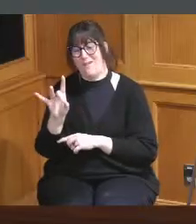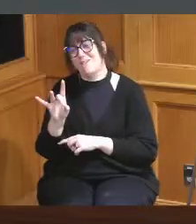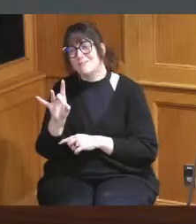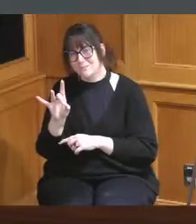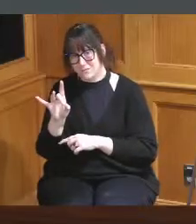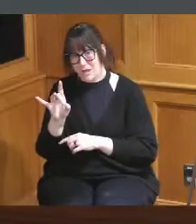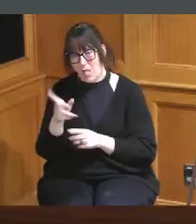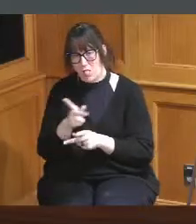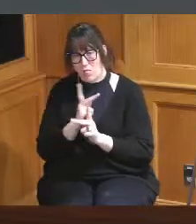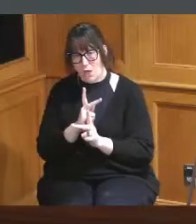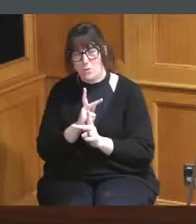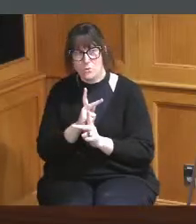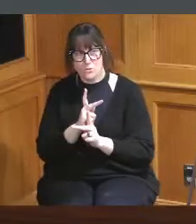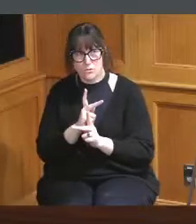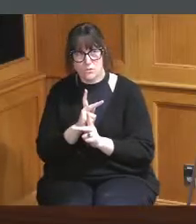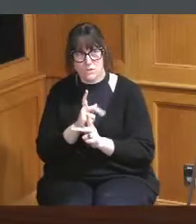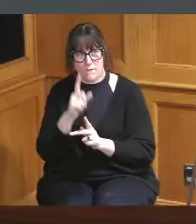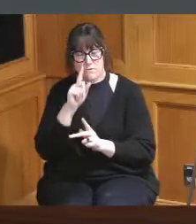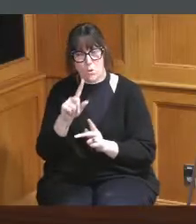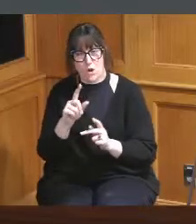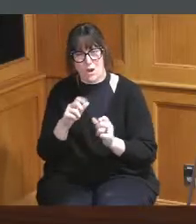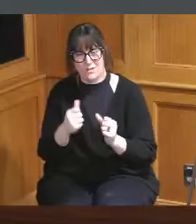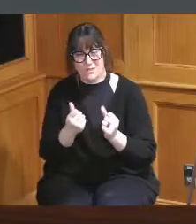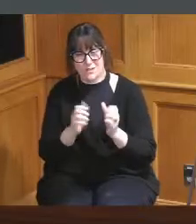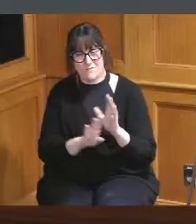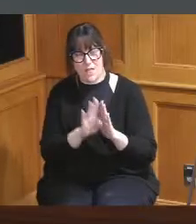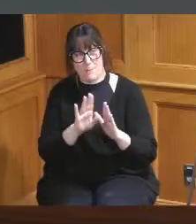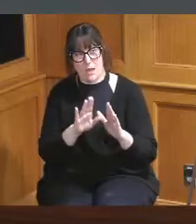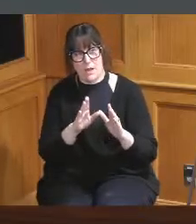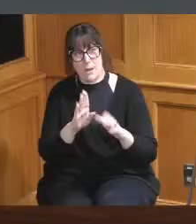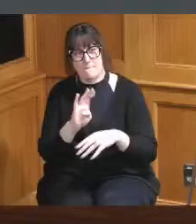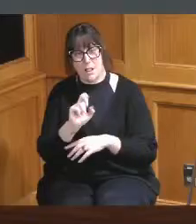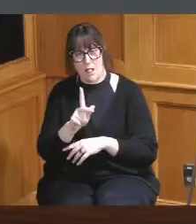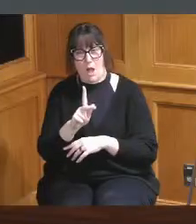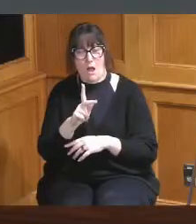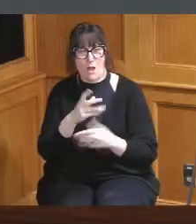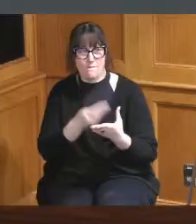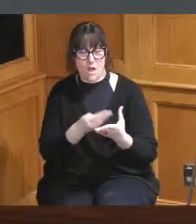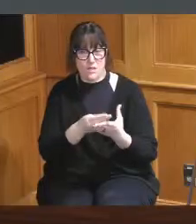way to leverage Community Development block funds historically we've looked at that and as we think